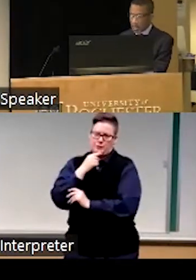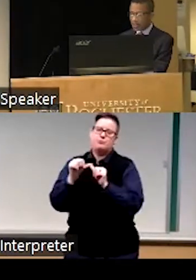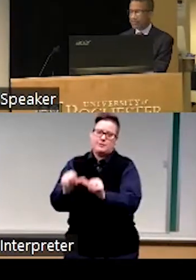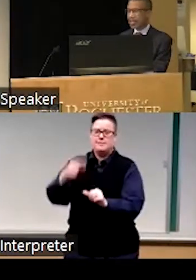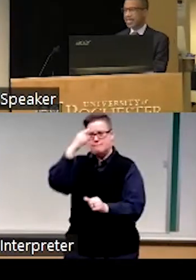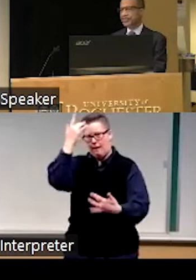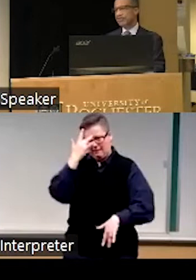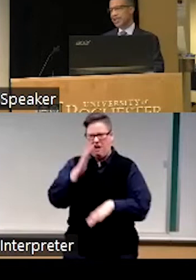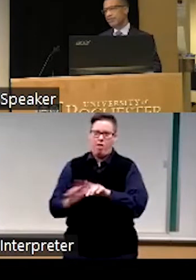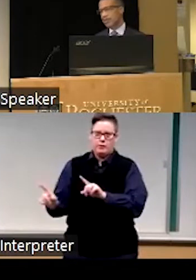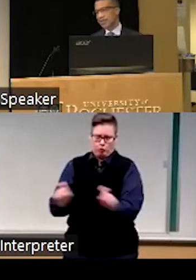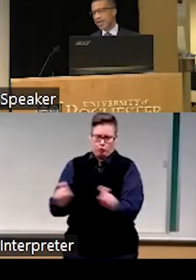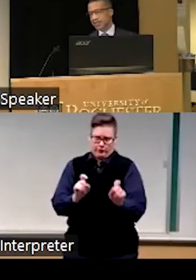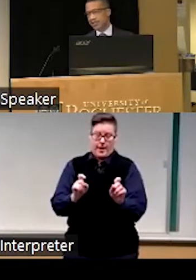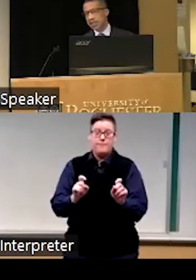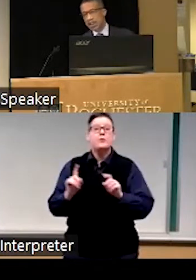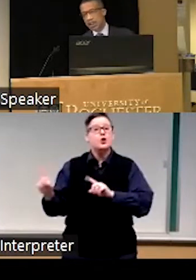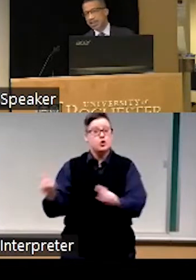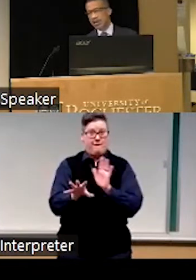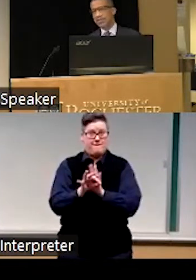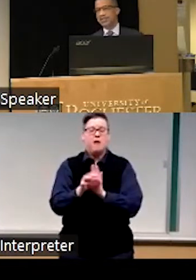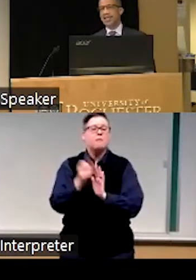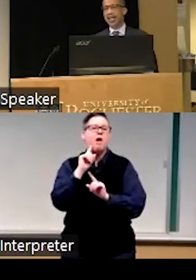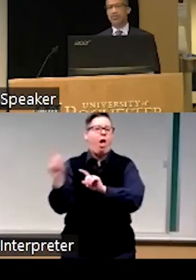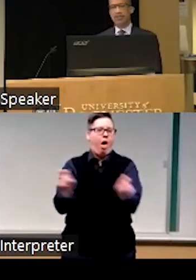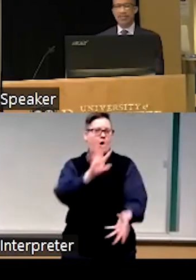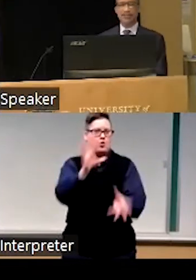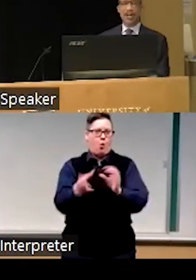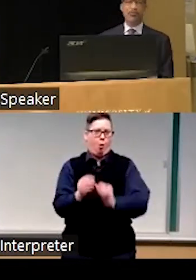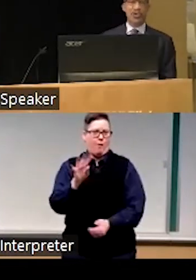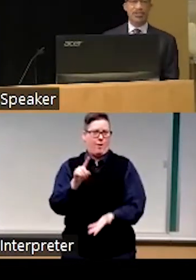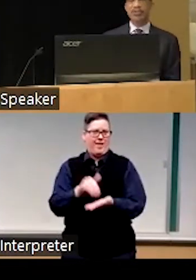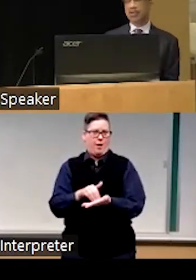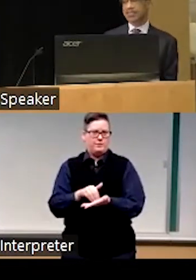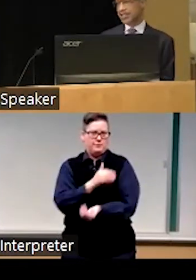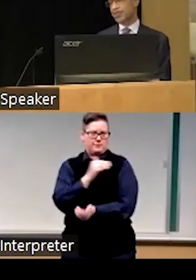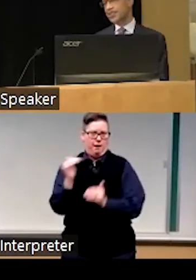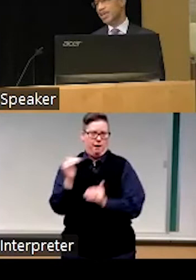what they found in that survey of 41 000 adults is that roughly Five Point roughly six percent